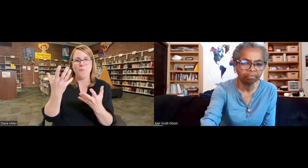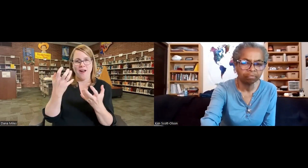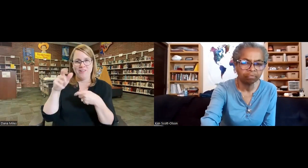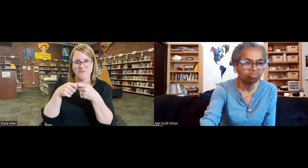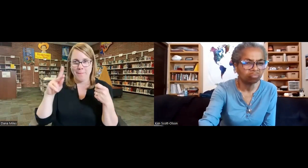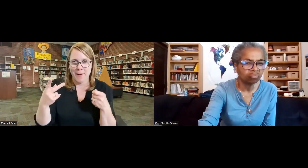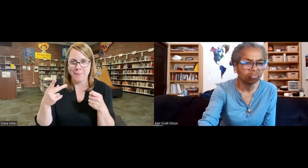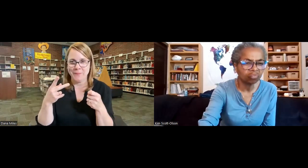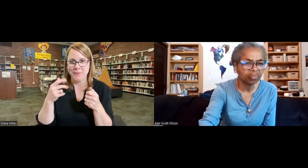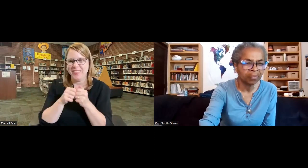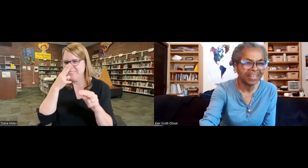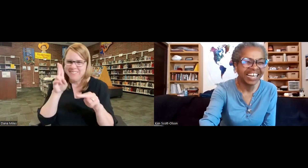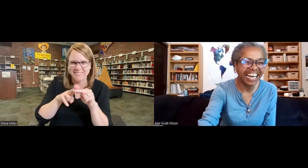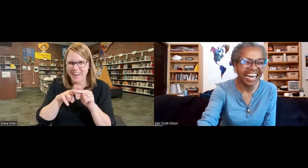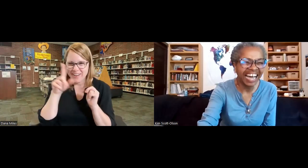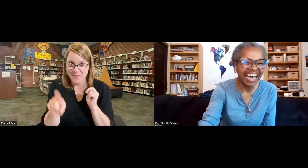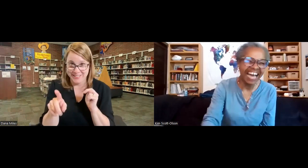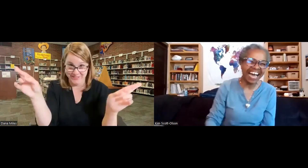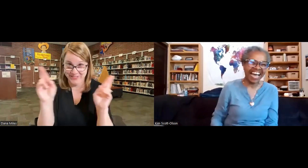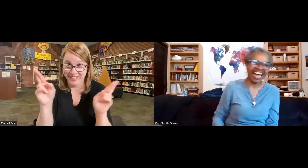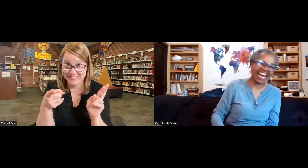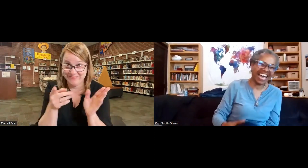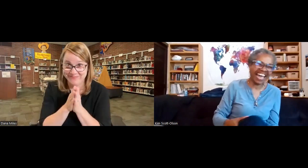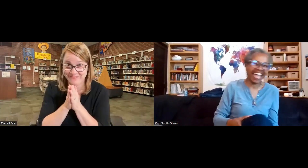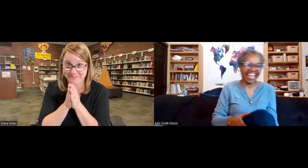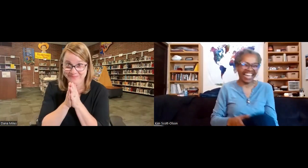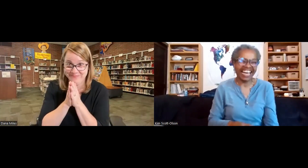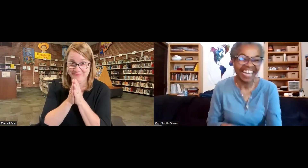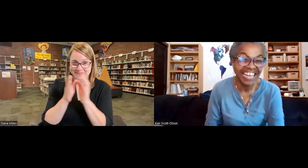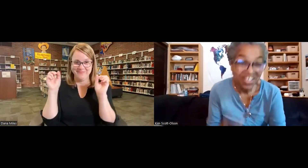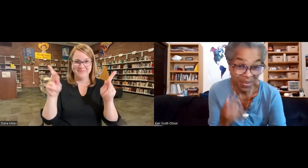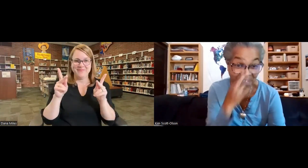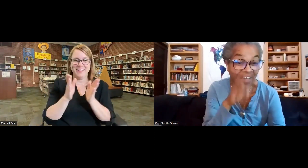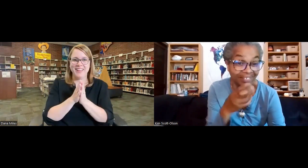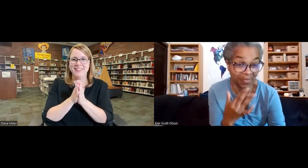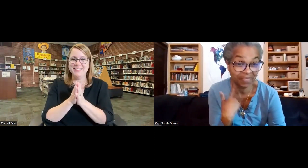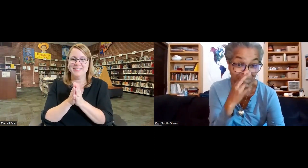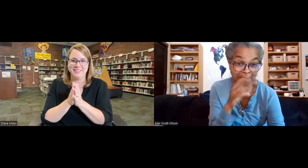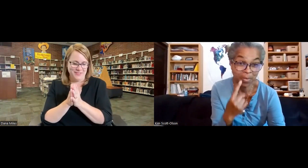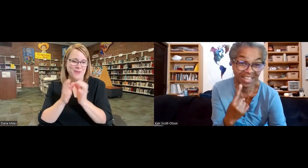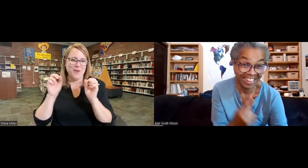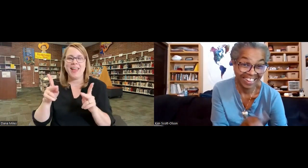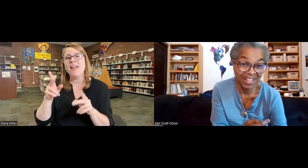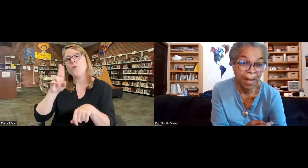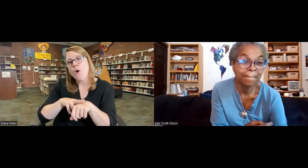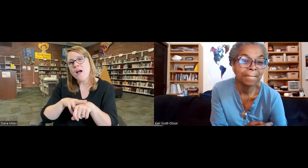Okay, now I’d like to wrap up with a fun question, are you ready?! Oh! You want a fun one?